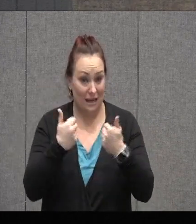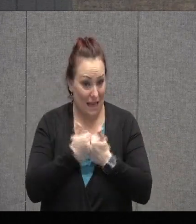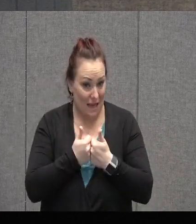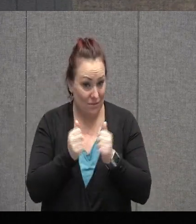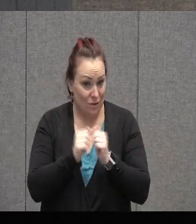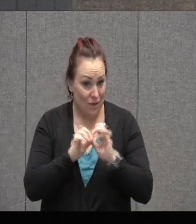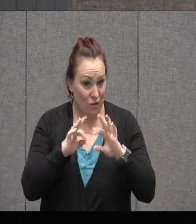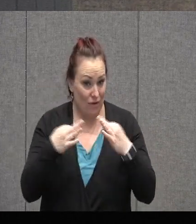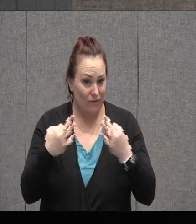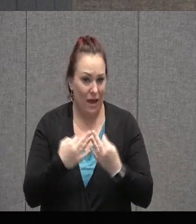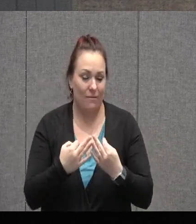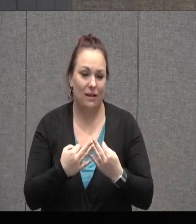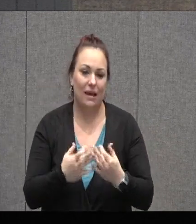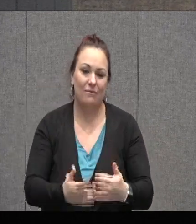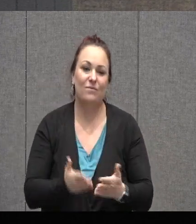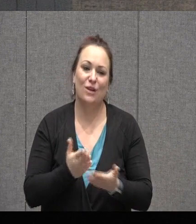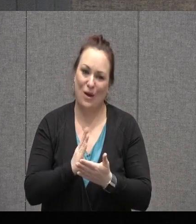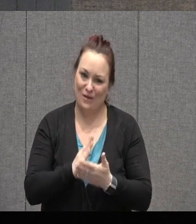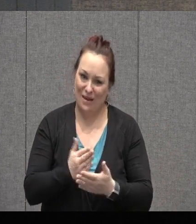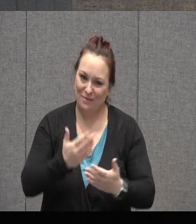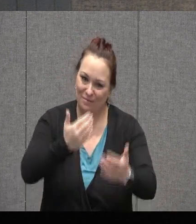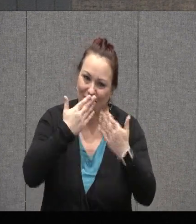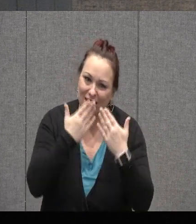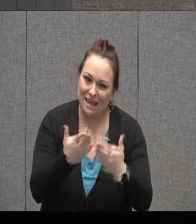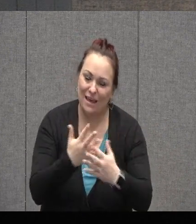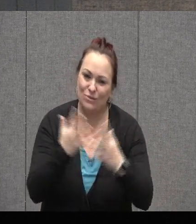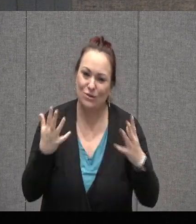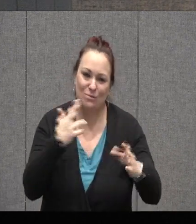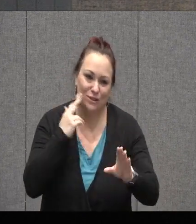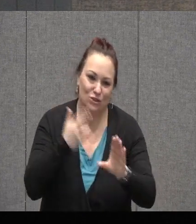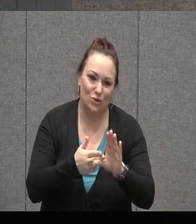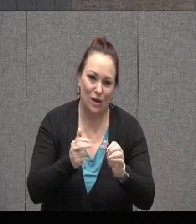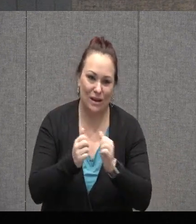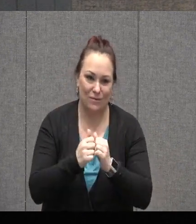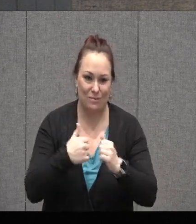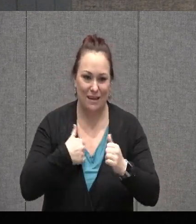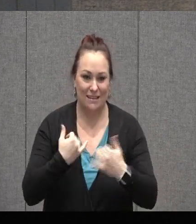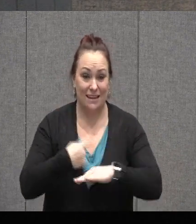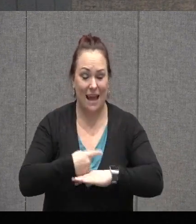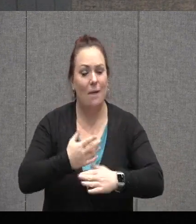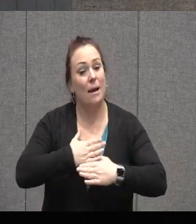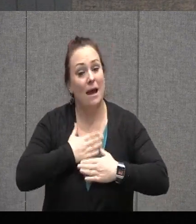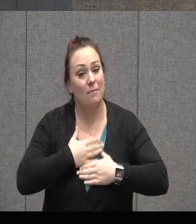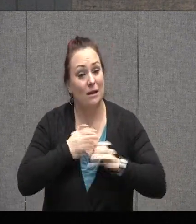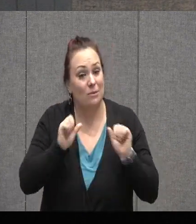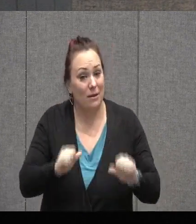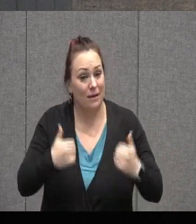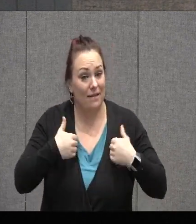Thank you so much for joining me today. I'm happy to have this time with you. And we are thrilled that you're here